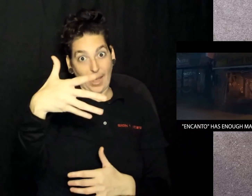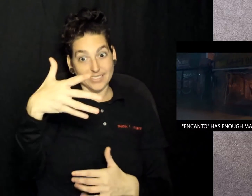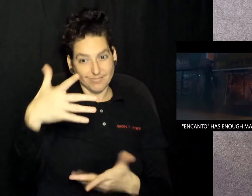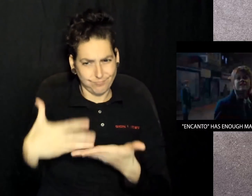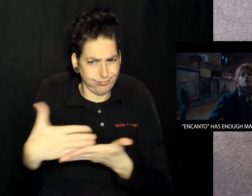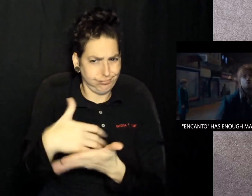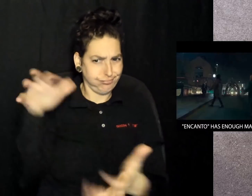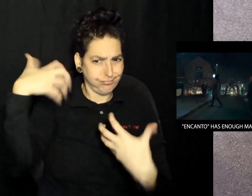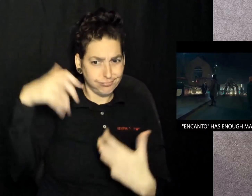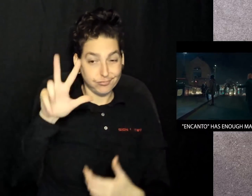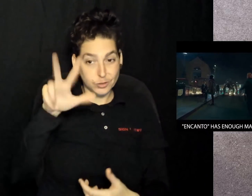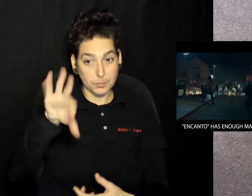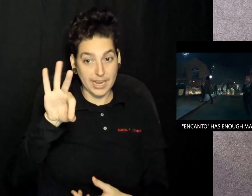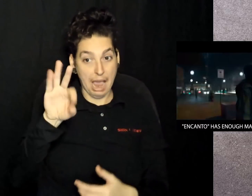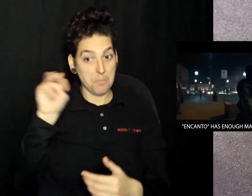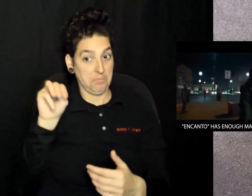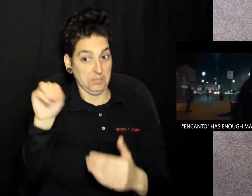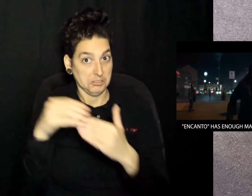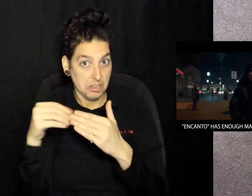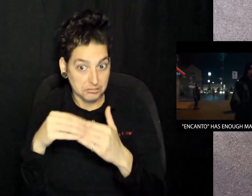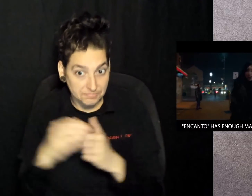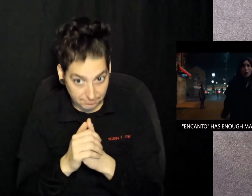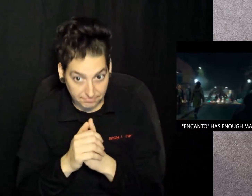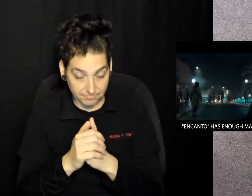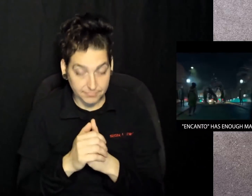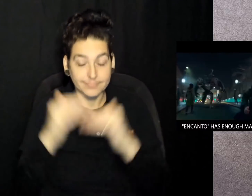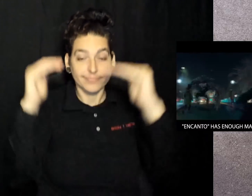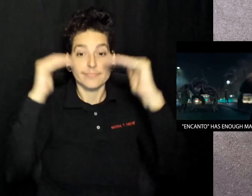Eternals took fifth place with $3.9 million